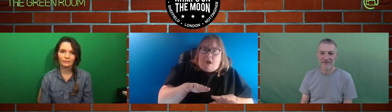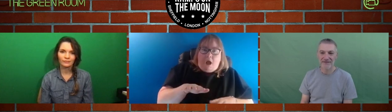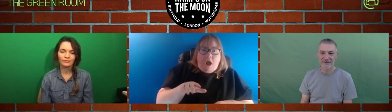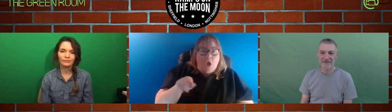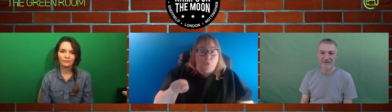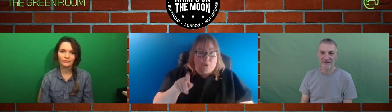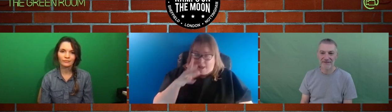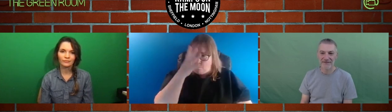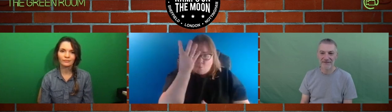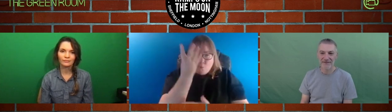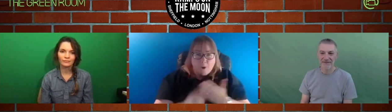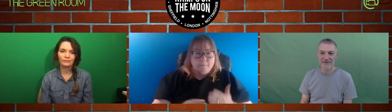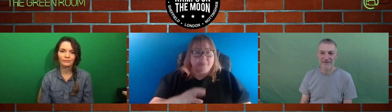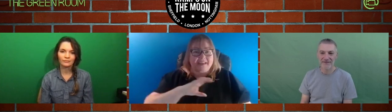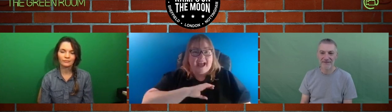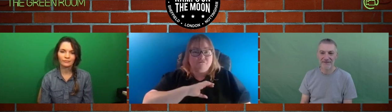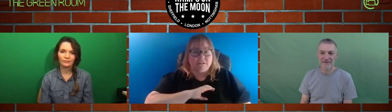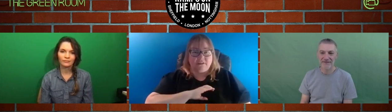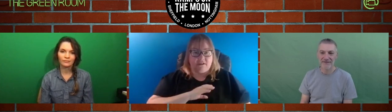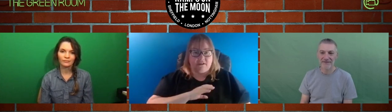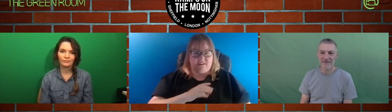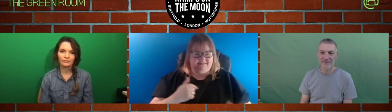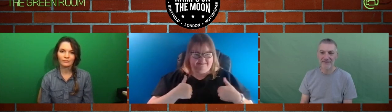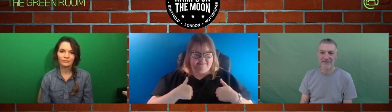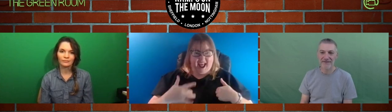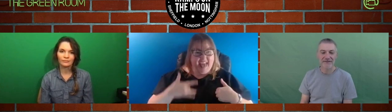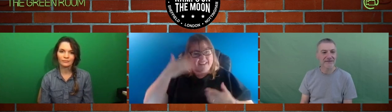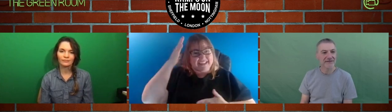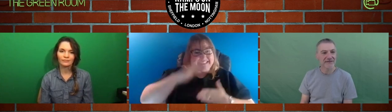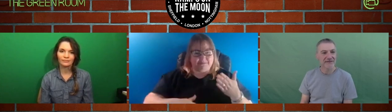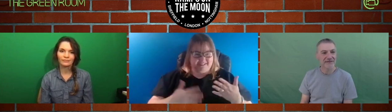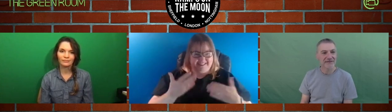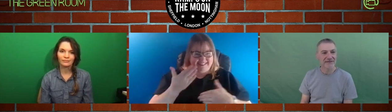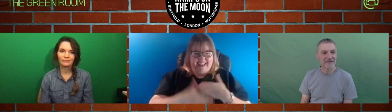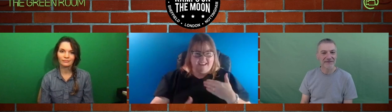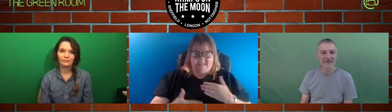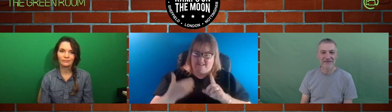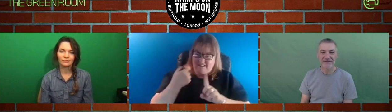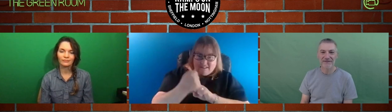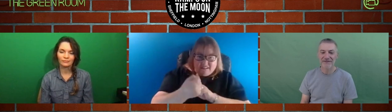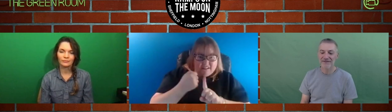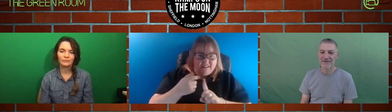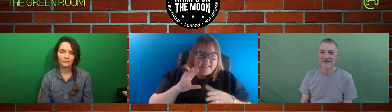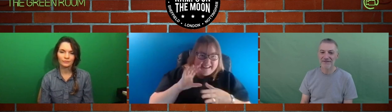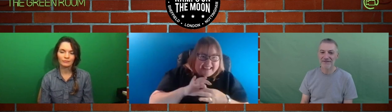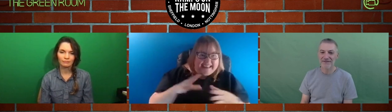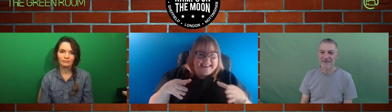experience that any of us have, Oliver Twist, but actually your connection emotionally to it Rebekah is